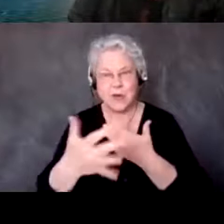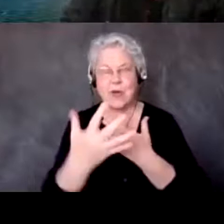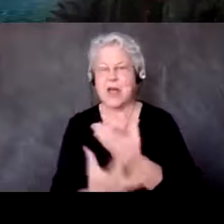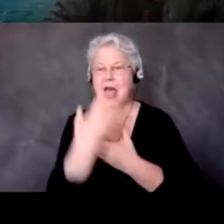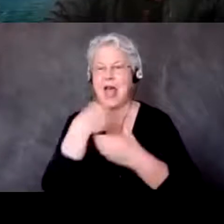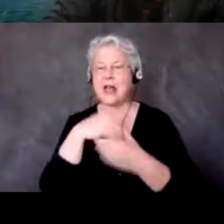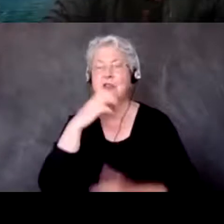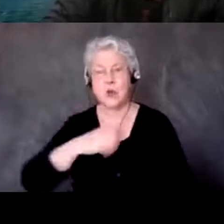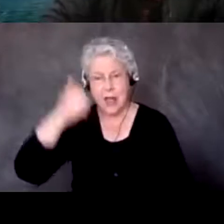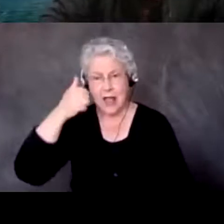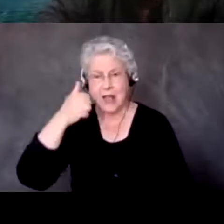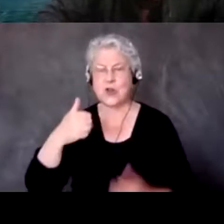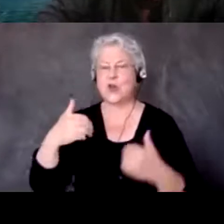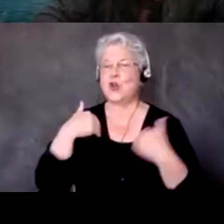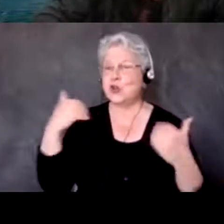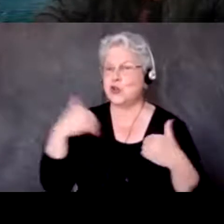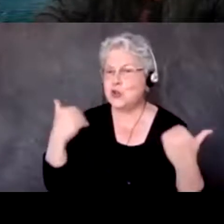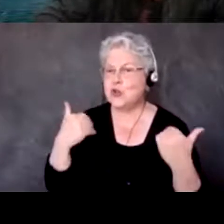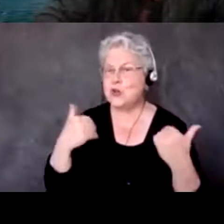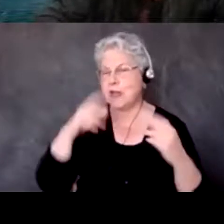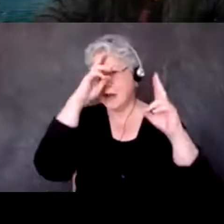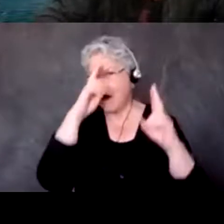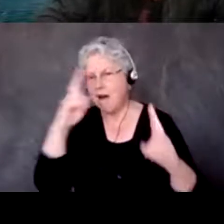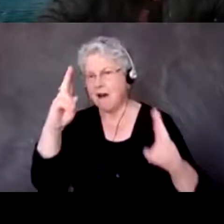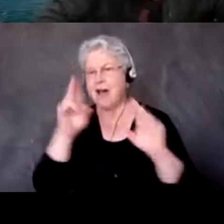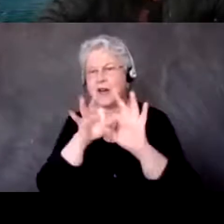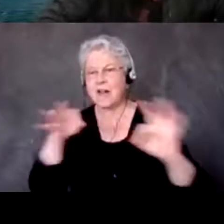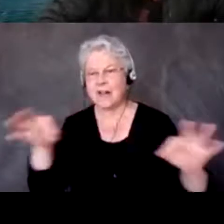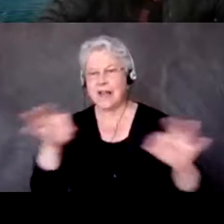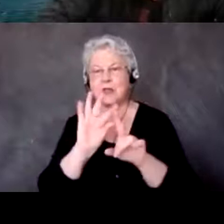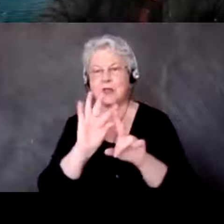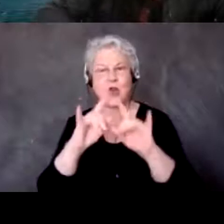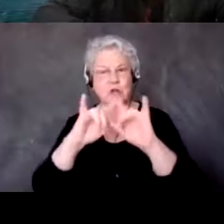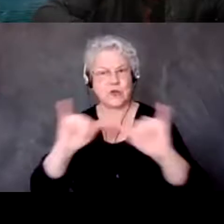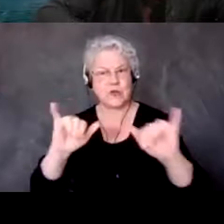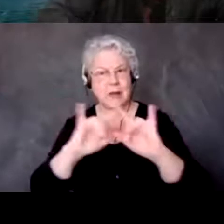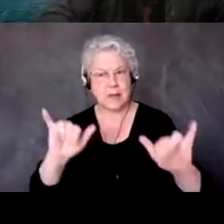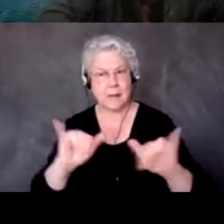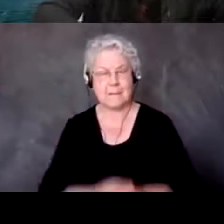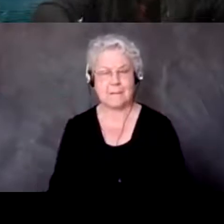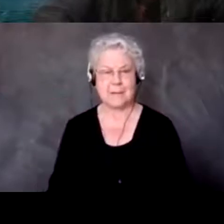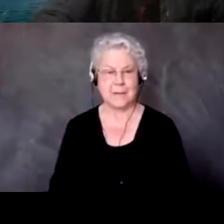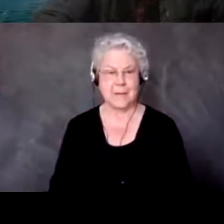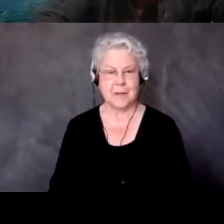include youth, and that I honor our language and our culture at the same time. Next slide please.